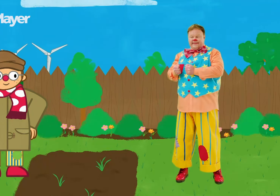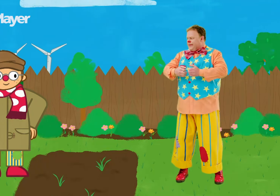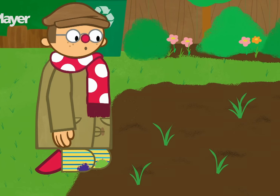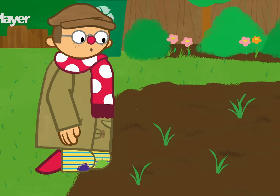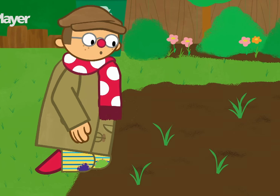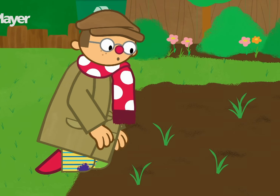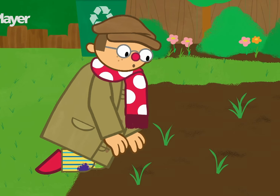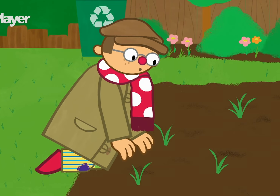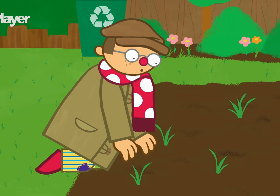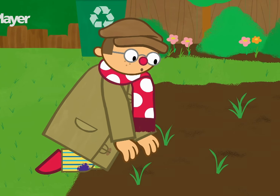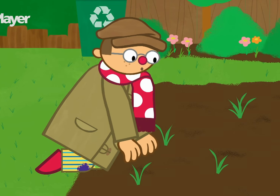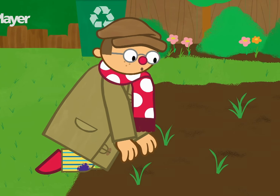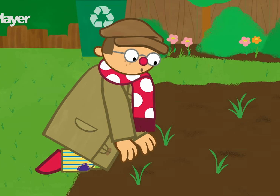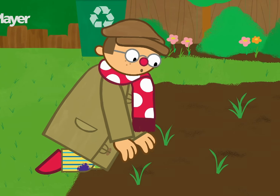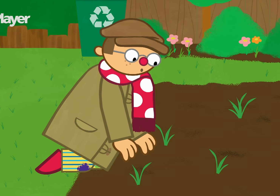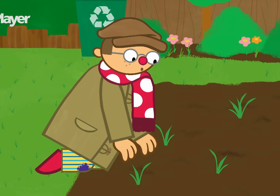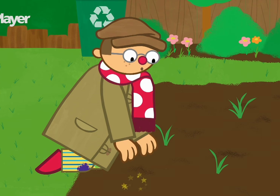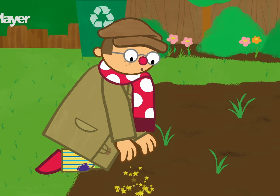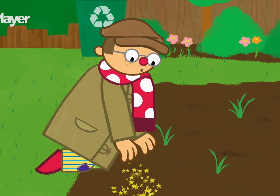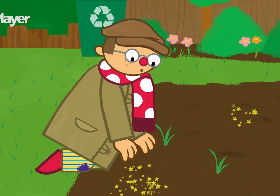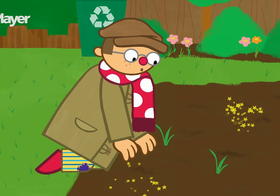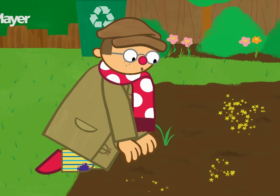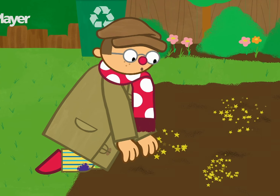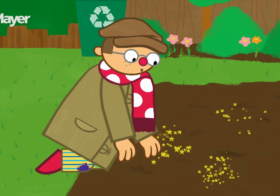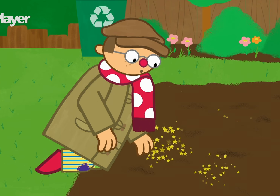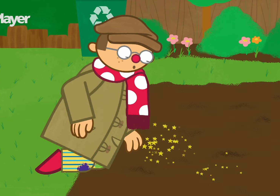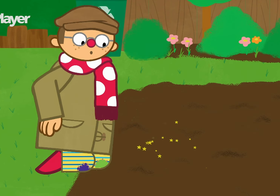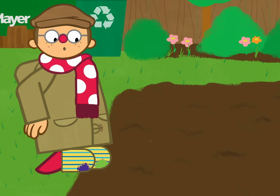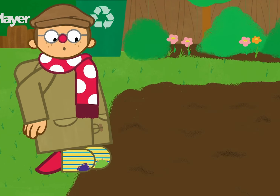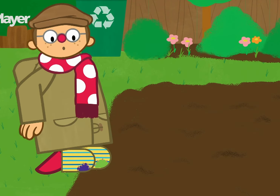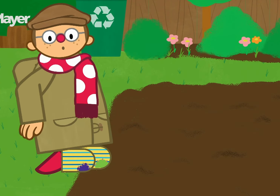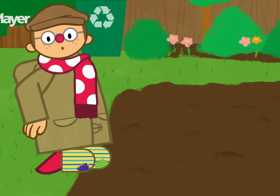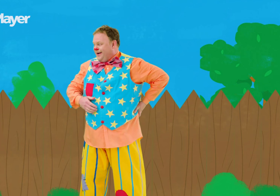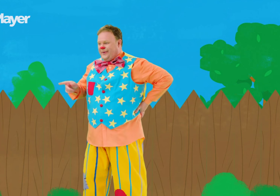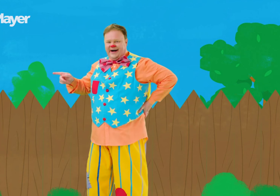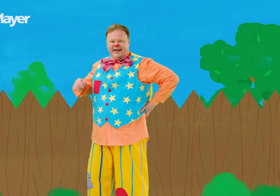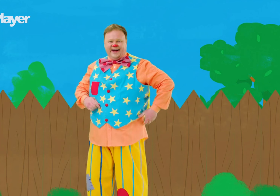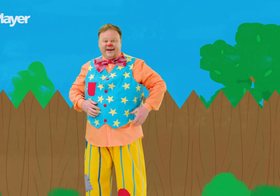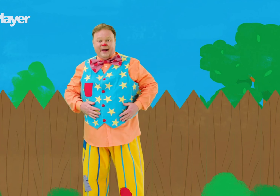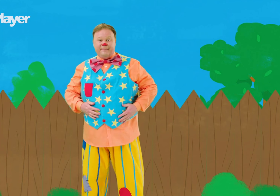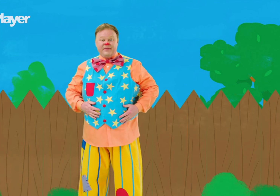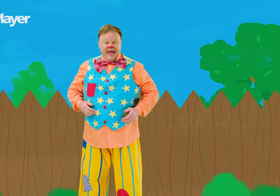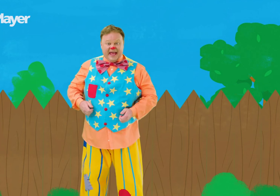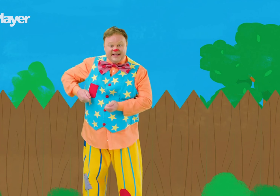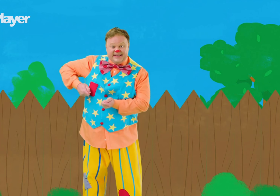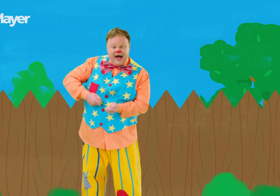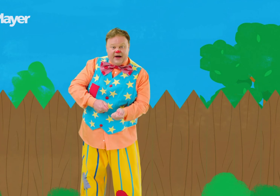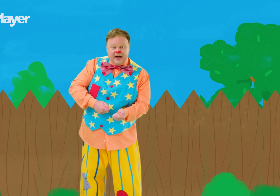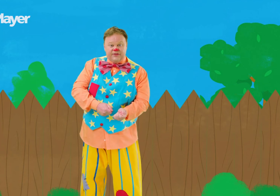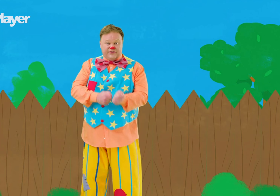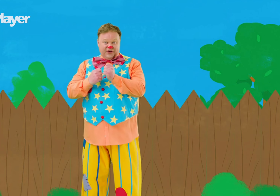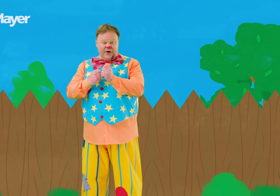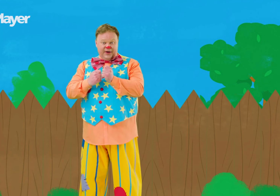ooh me back he dug the soil